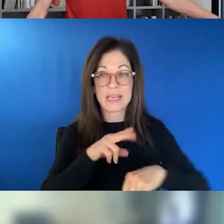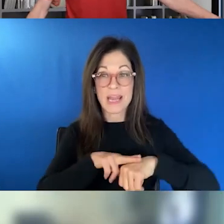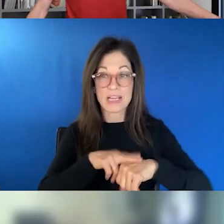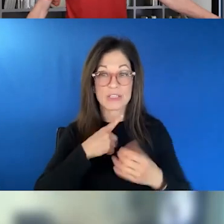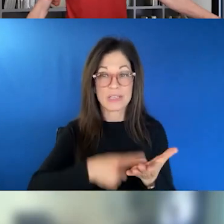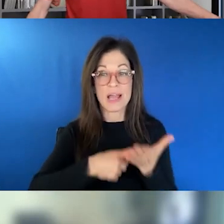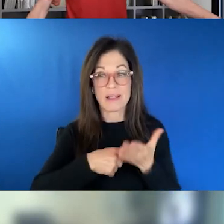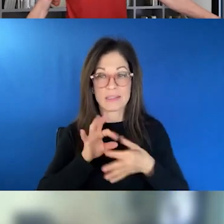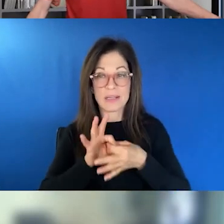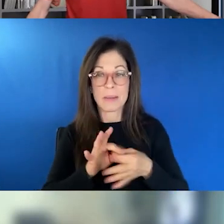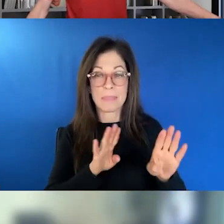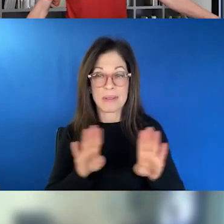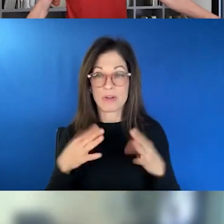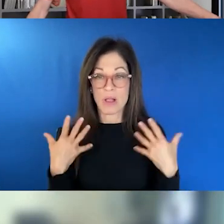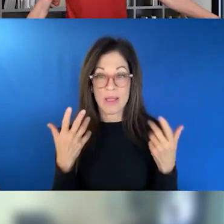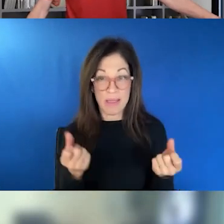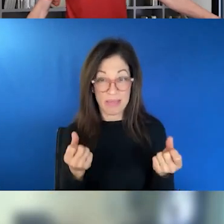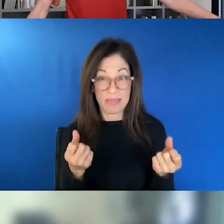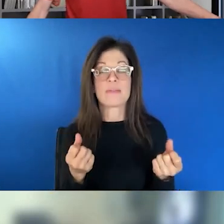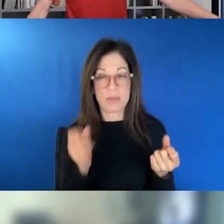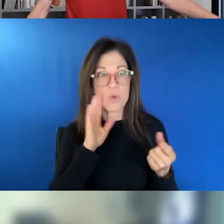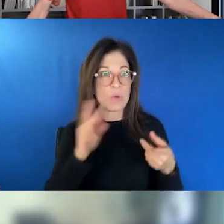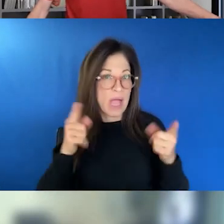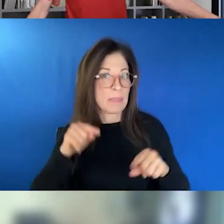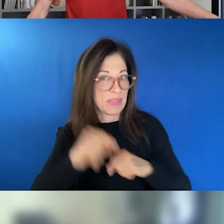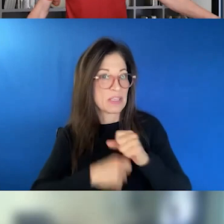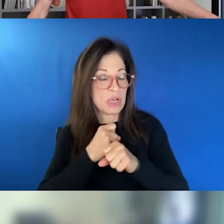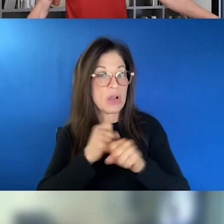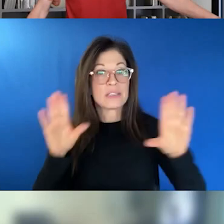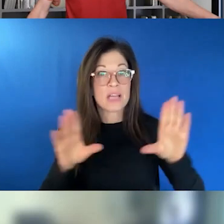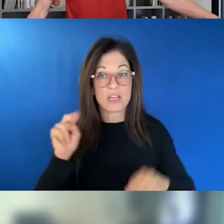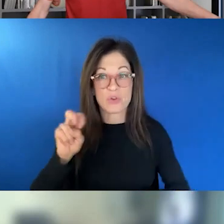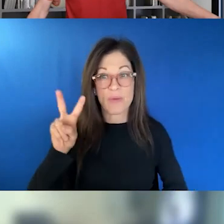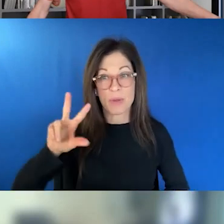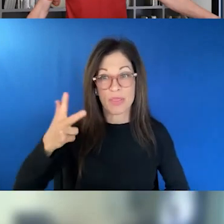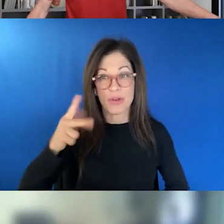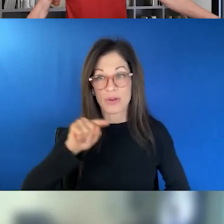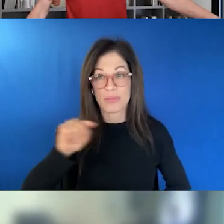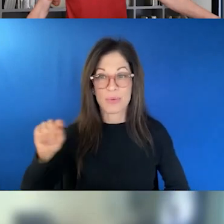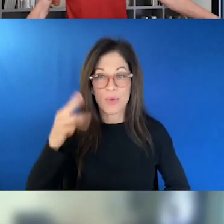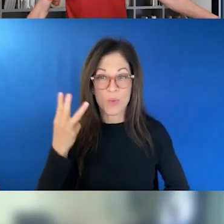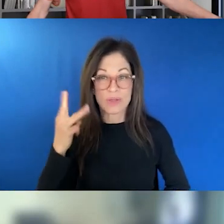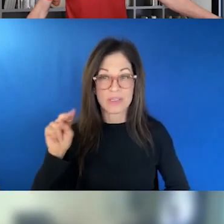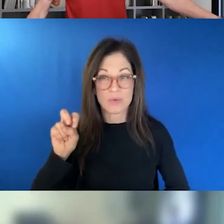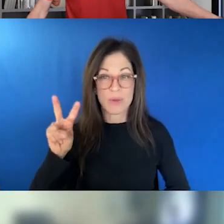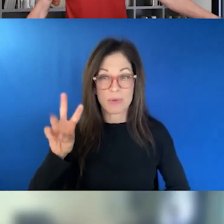HEALTH IS HAPPENING THIS YEAR. IT IS GOING TO BE AT THE